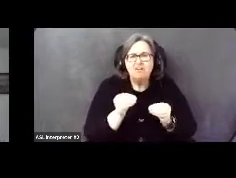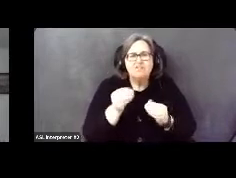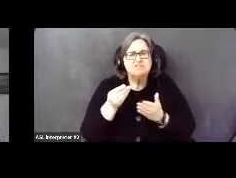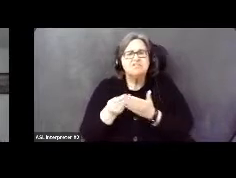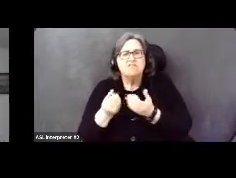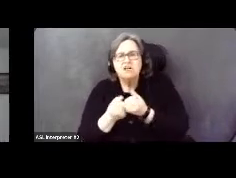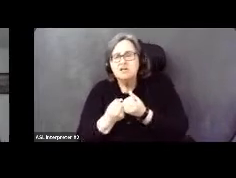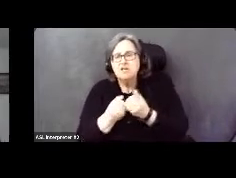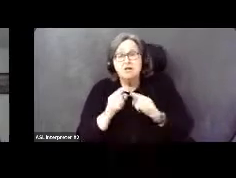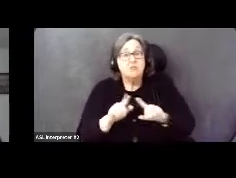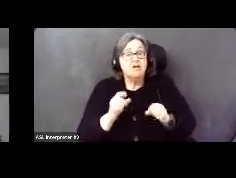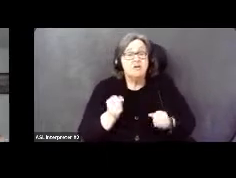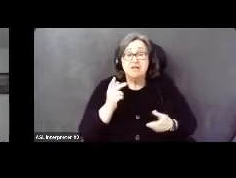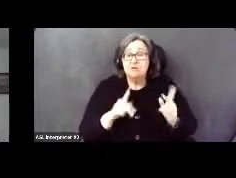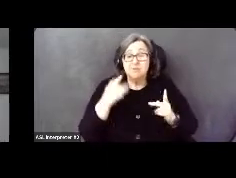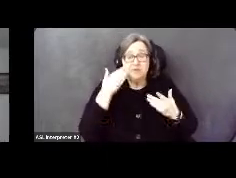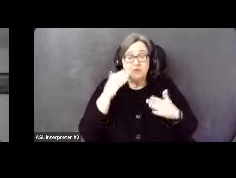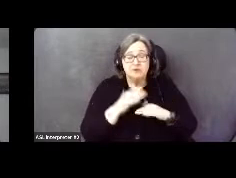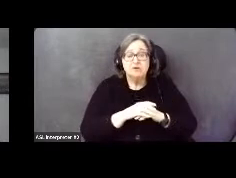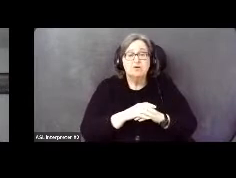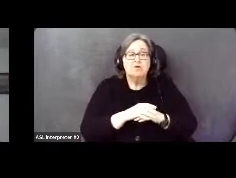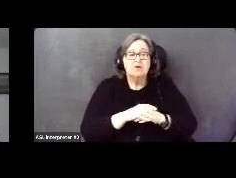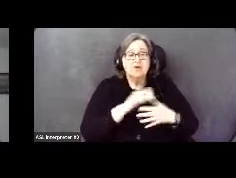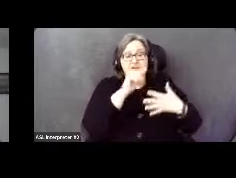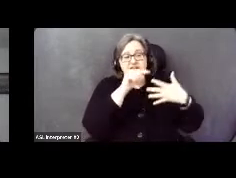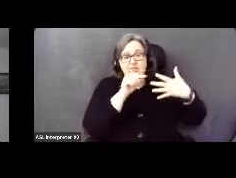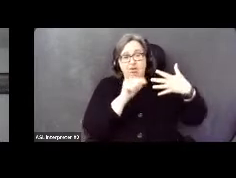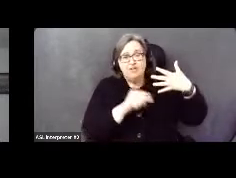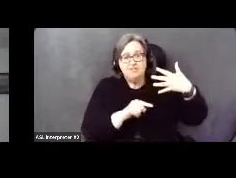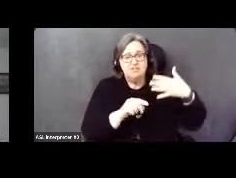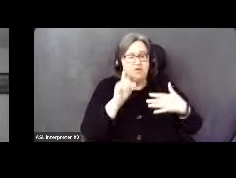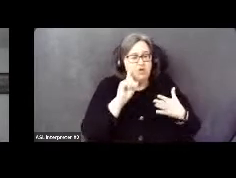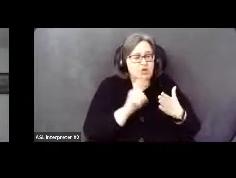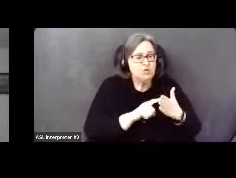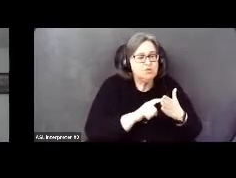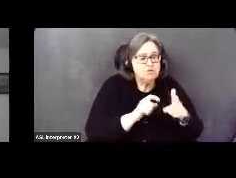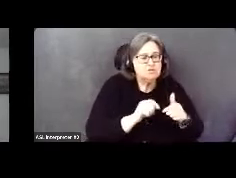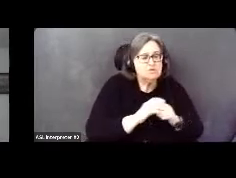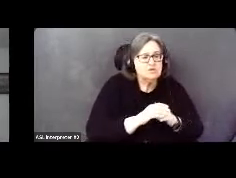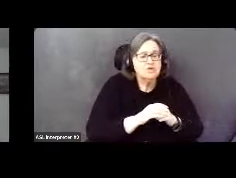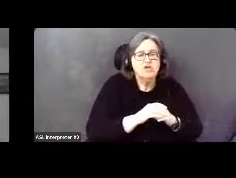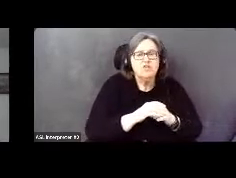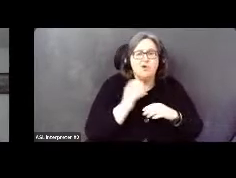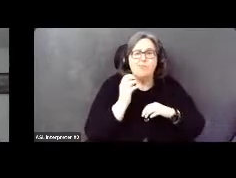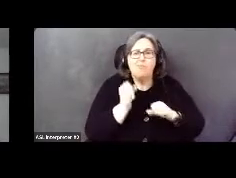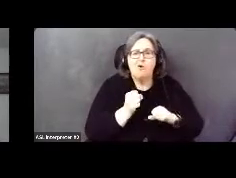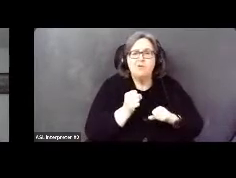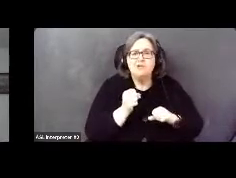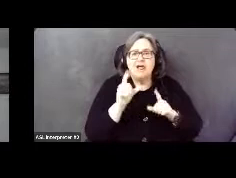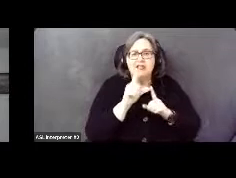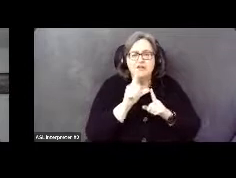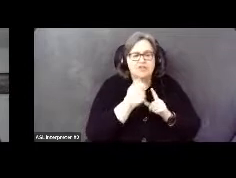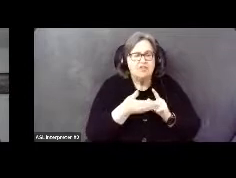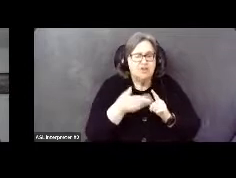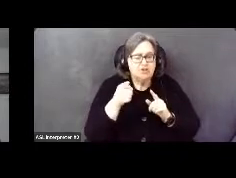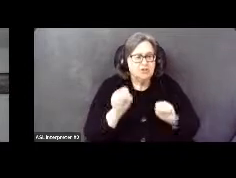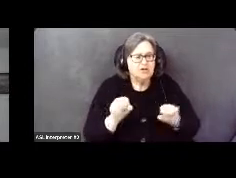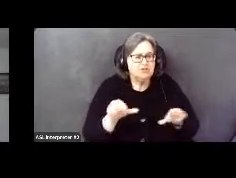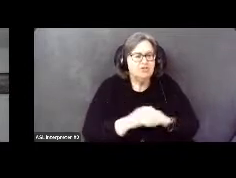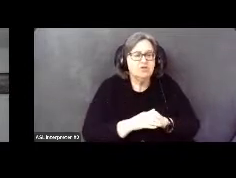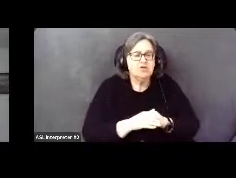know. These points you'll notice highlighted and bolded are things that you could do. Be